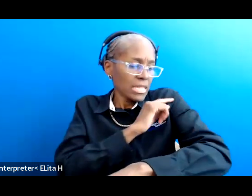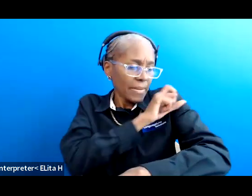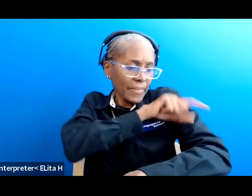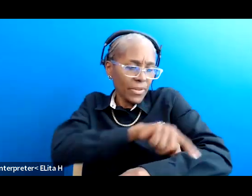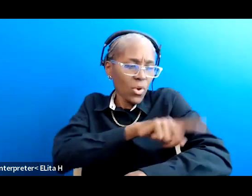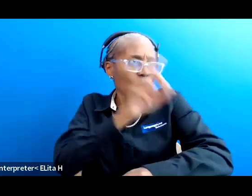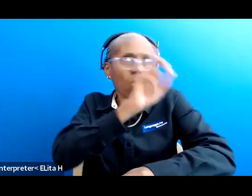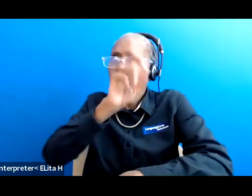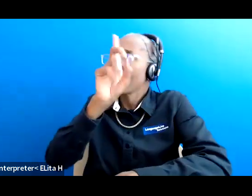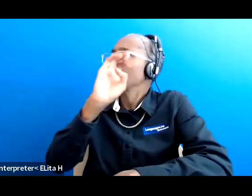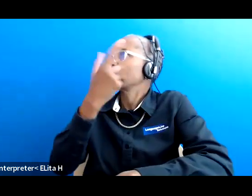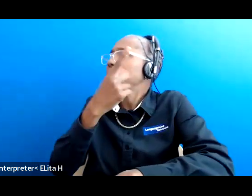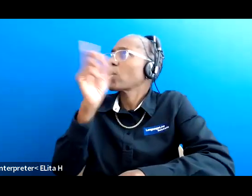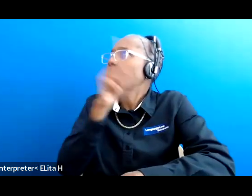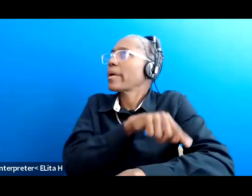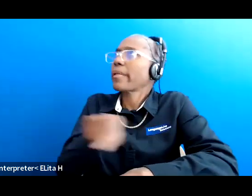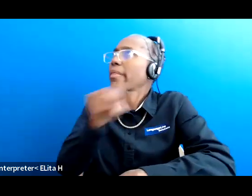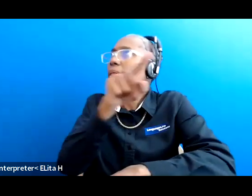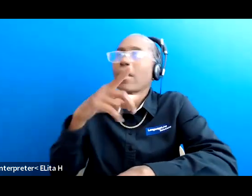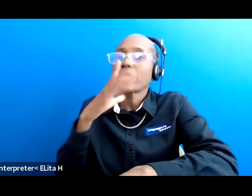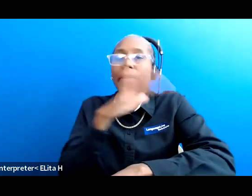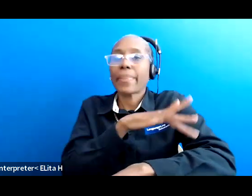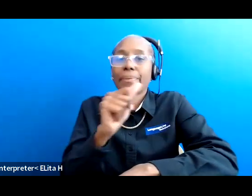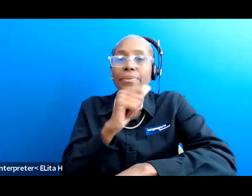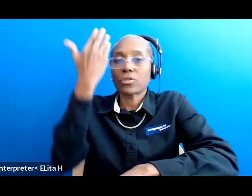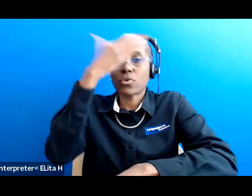They don't know that is now gone. So they're still looking for that.